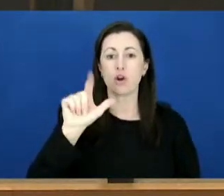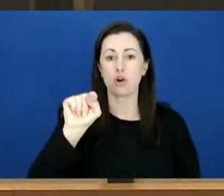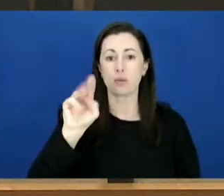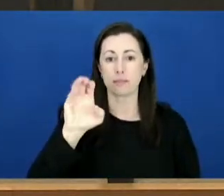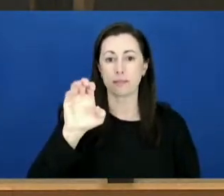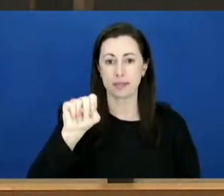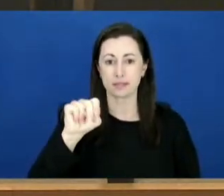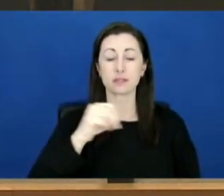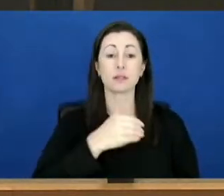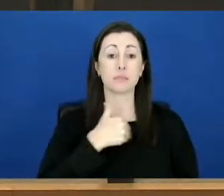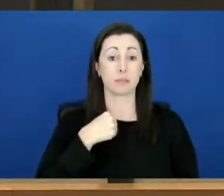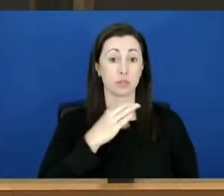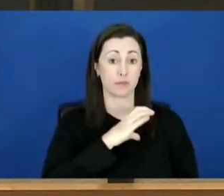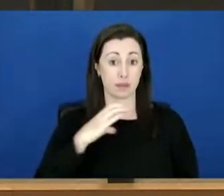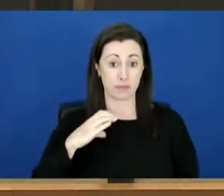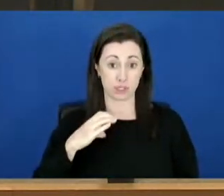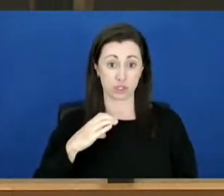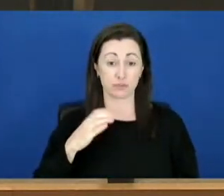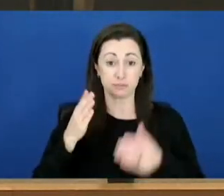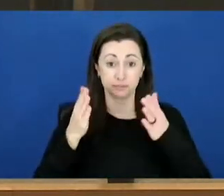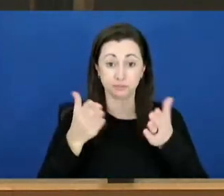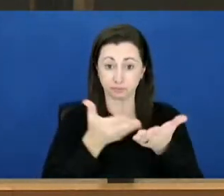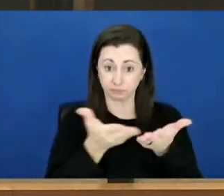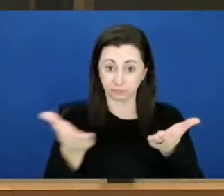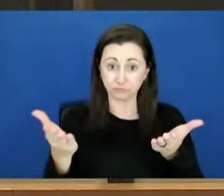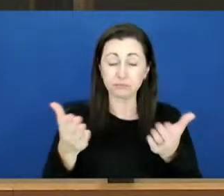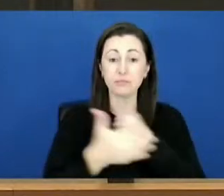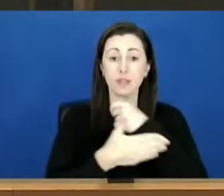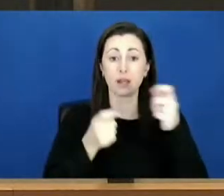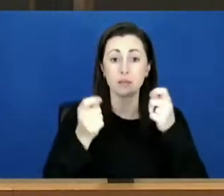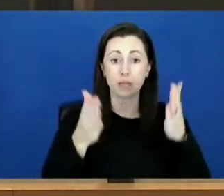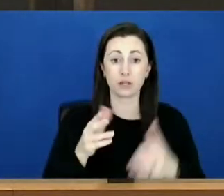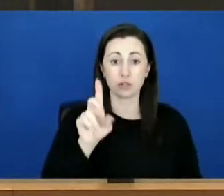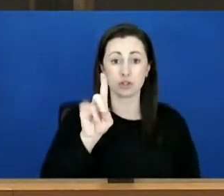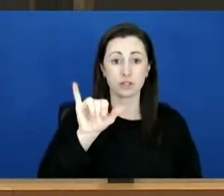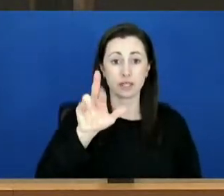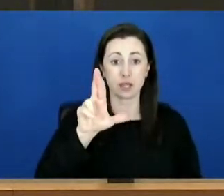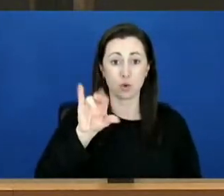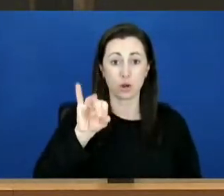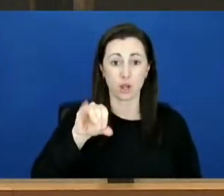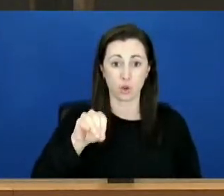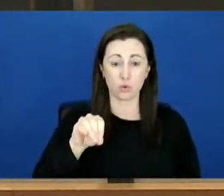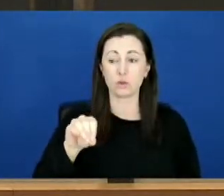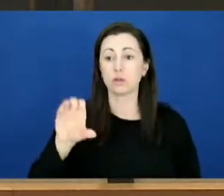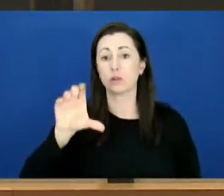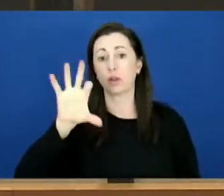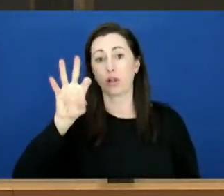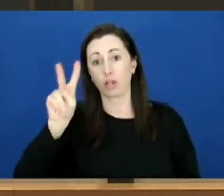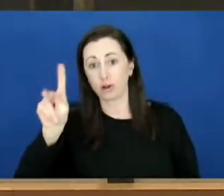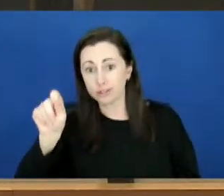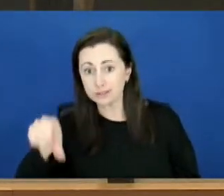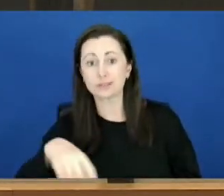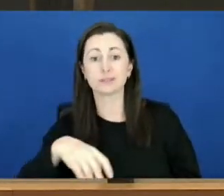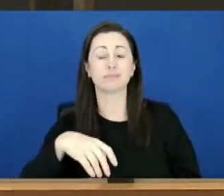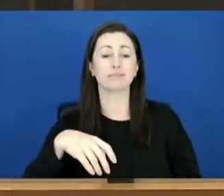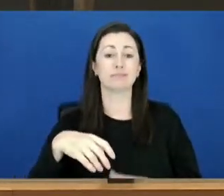JERRELL. AND THANK YOU VICE-CHAIR AT